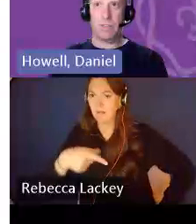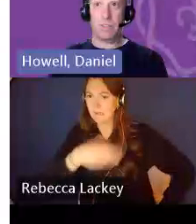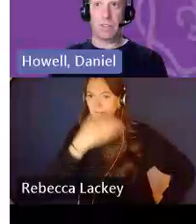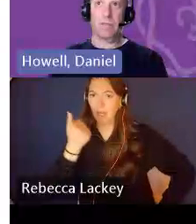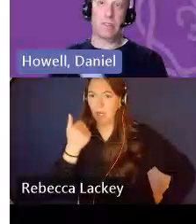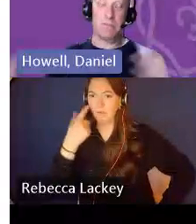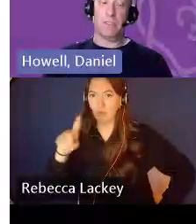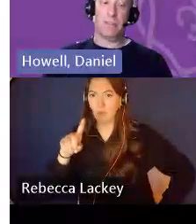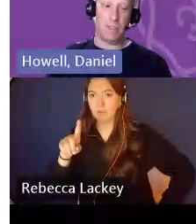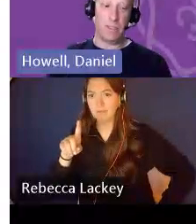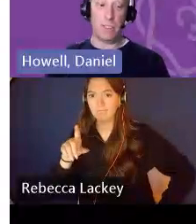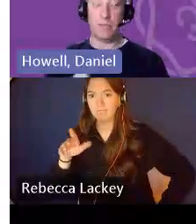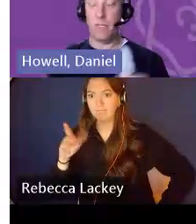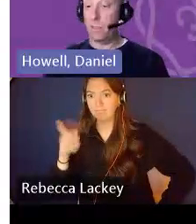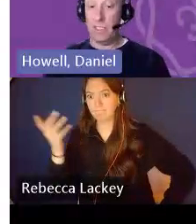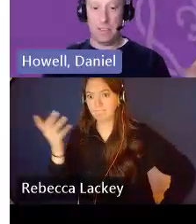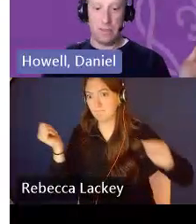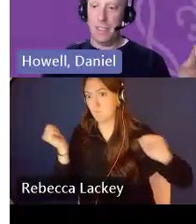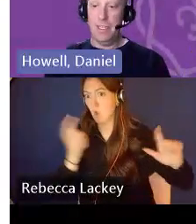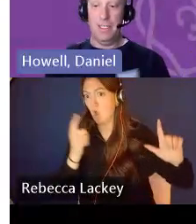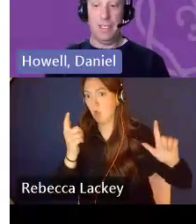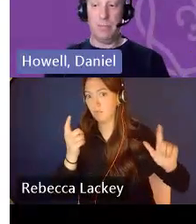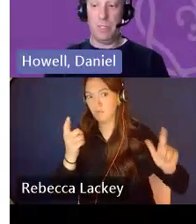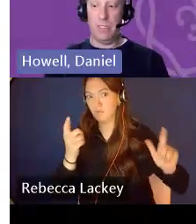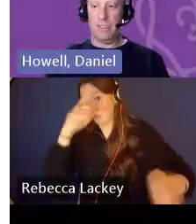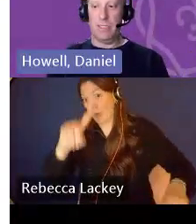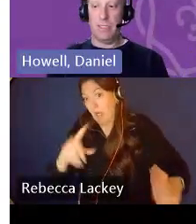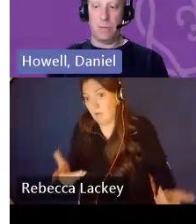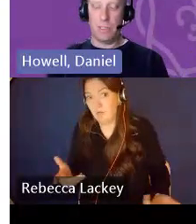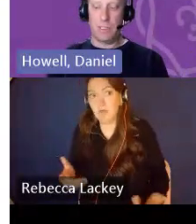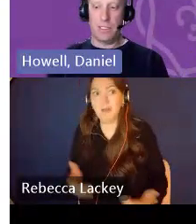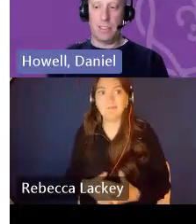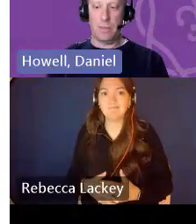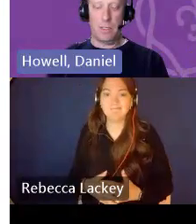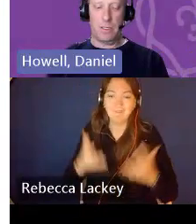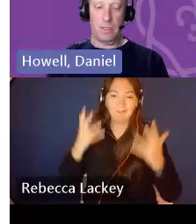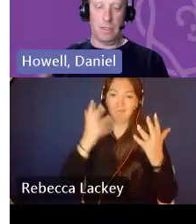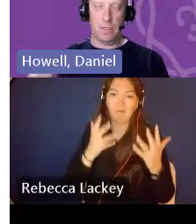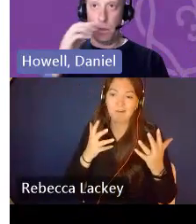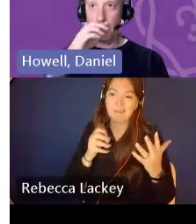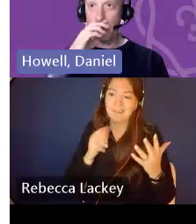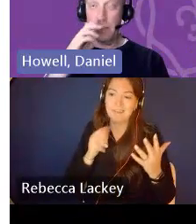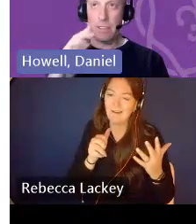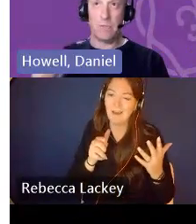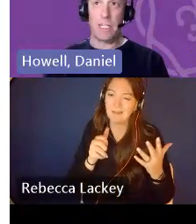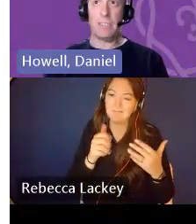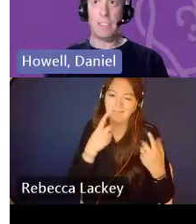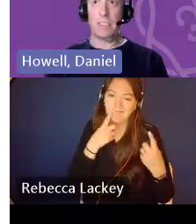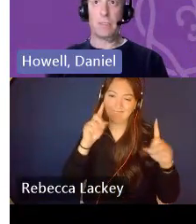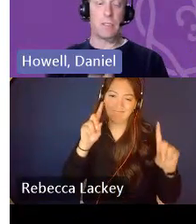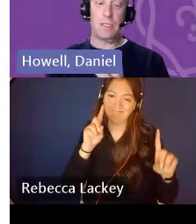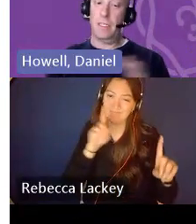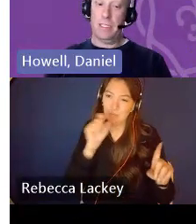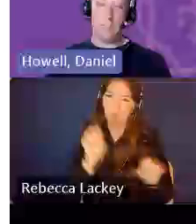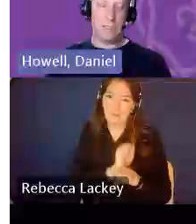of the, you know, all agreed. Uh but unfortunately that's not the way it works in reality because it